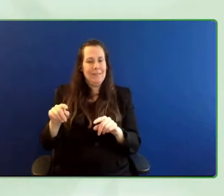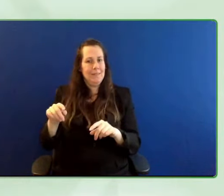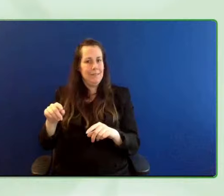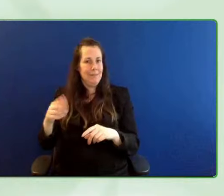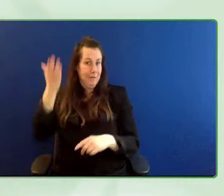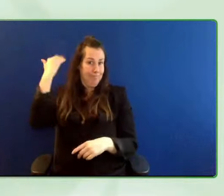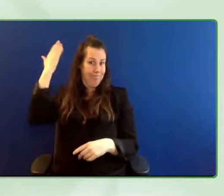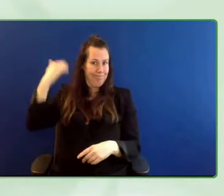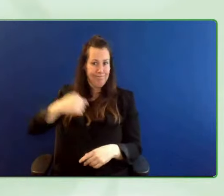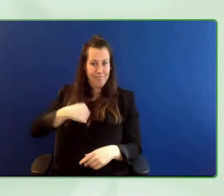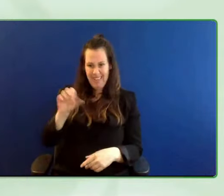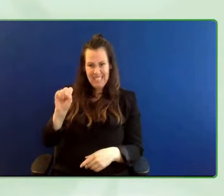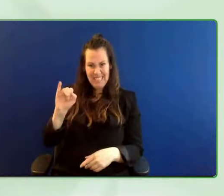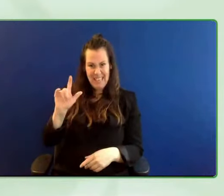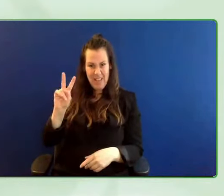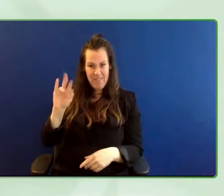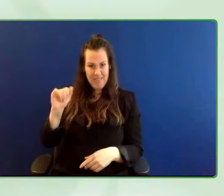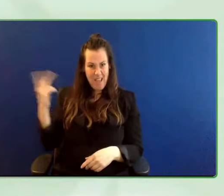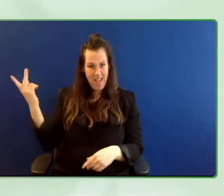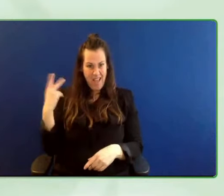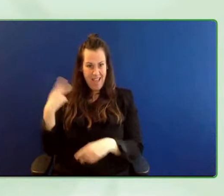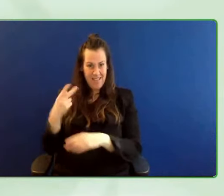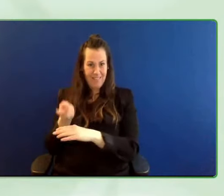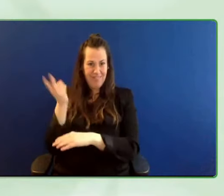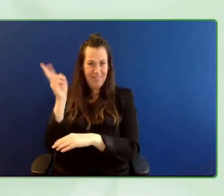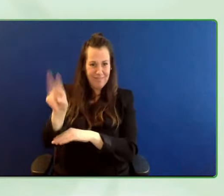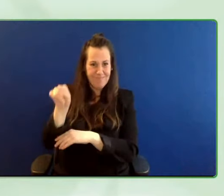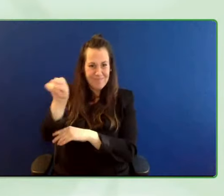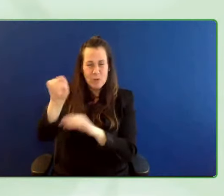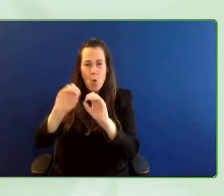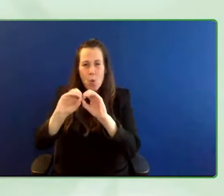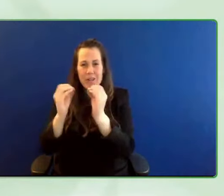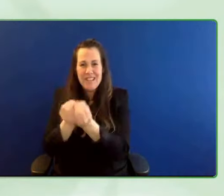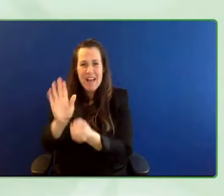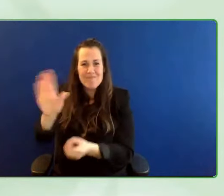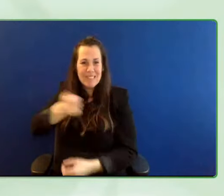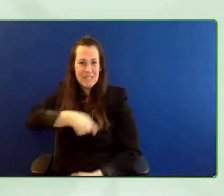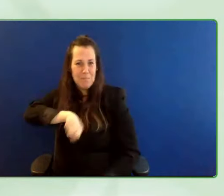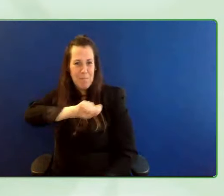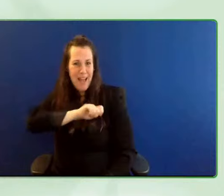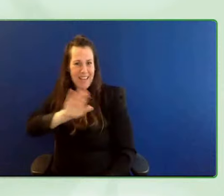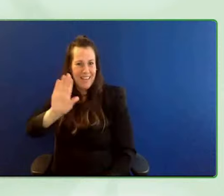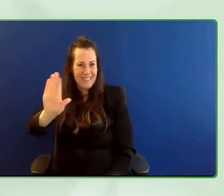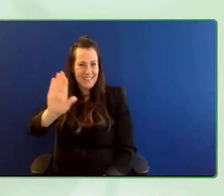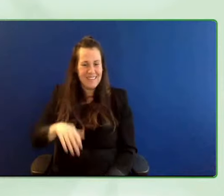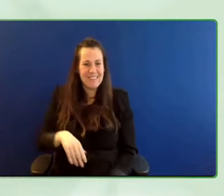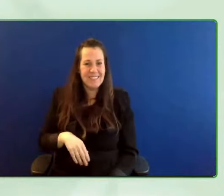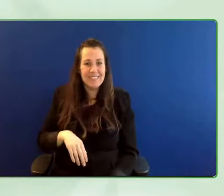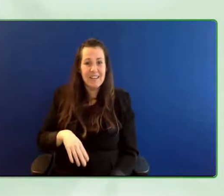And one of the things they told us was, we train assistance to take people to the bathroom